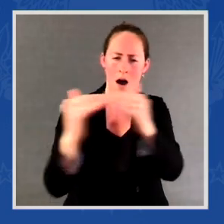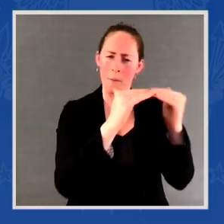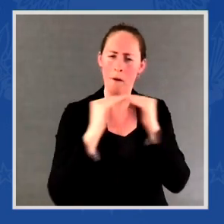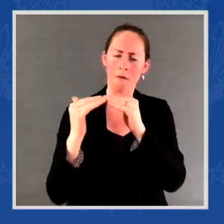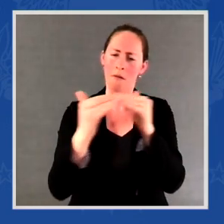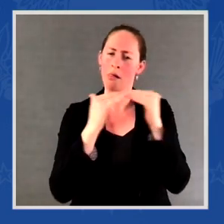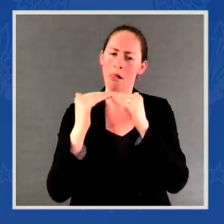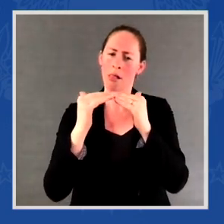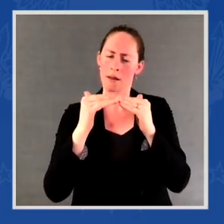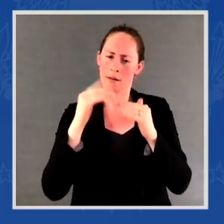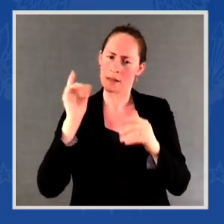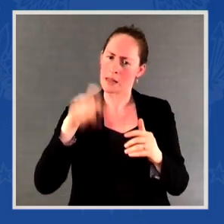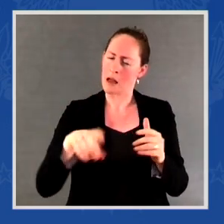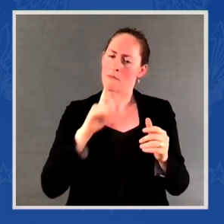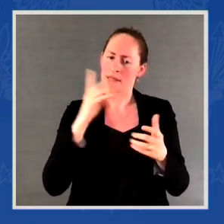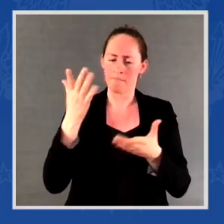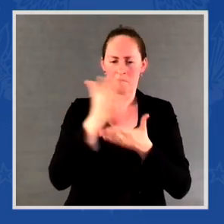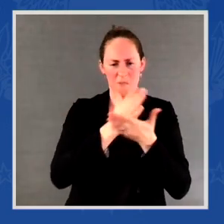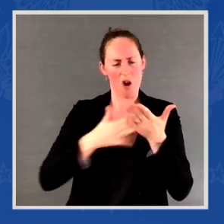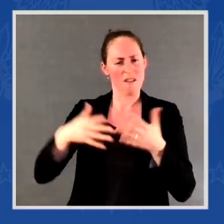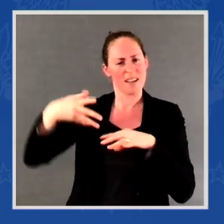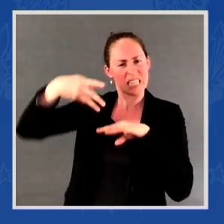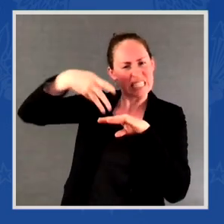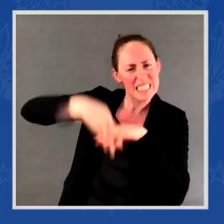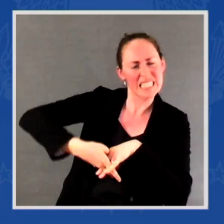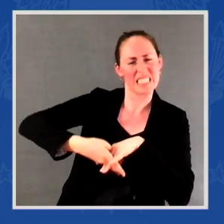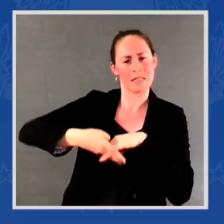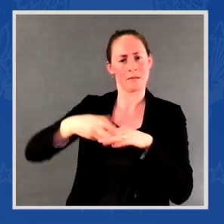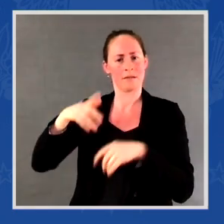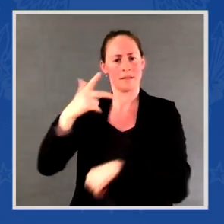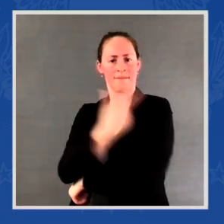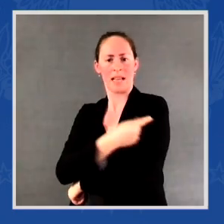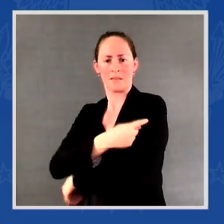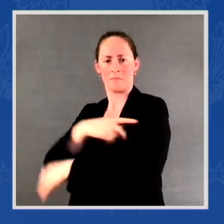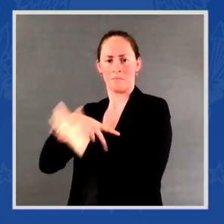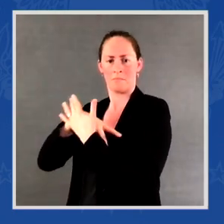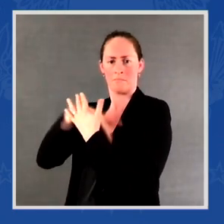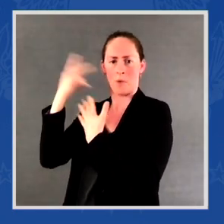headed by a really bright guy, and we put together a group of 23 doctors.